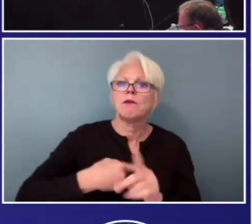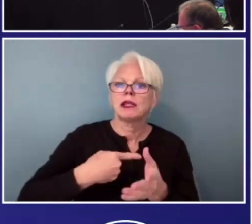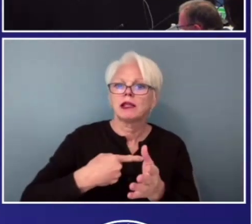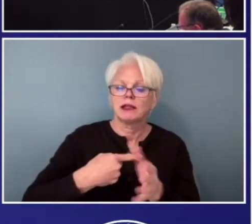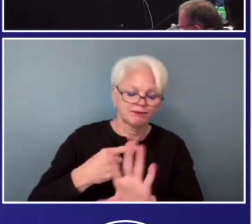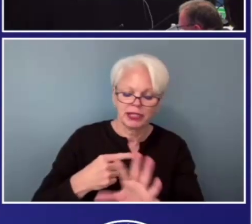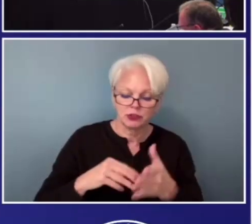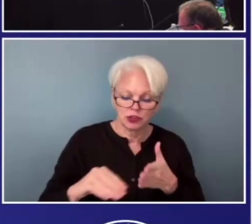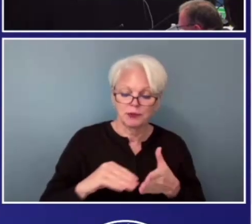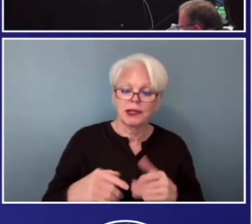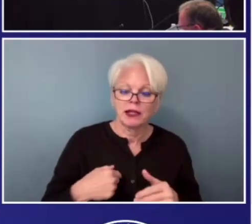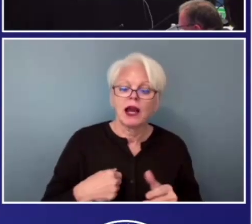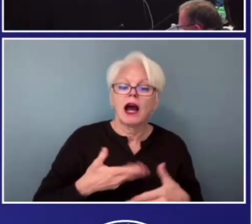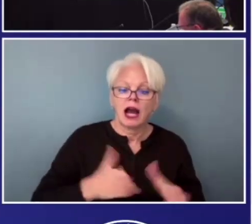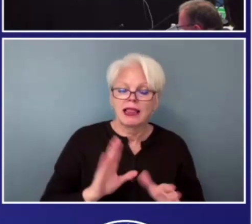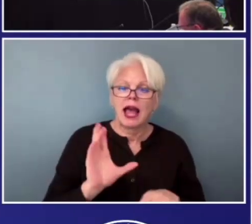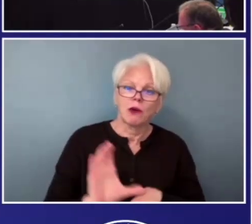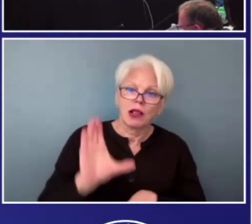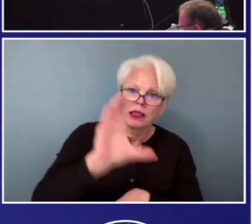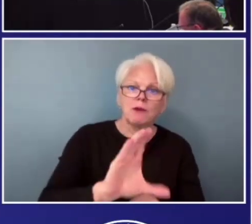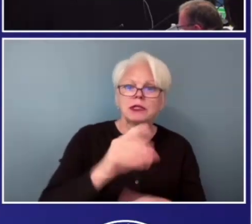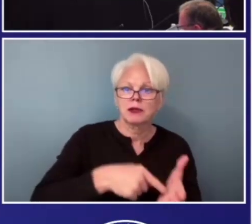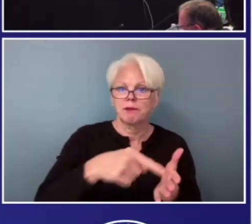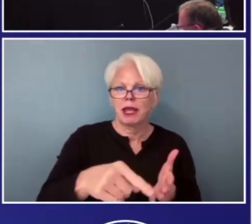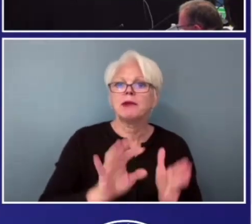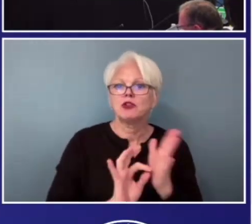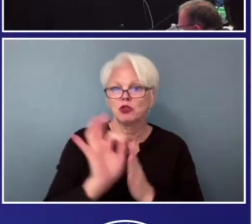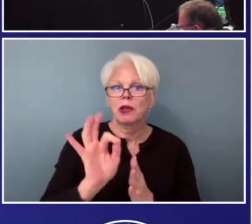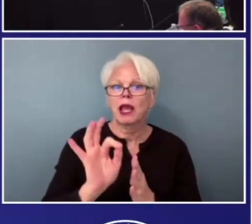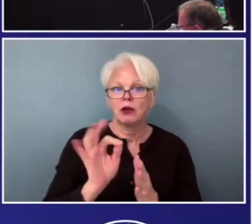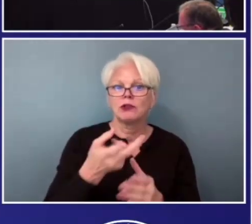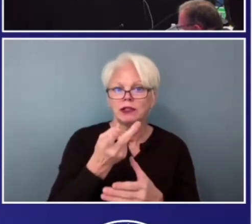Allow a lump sum payment to count in both of those provisions.